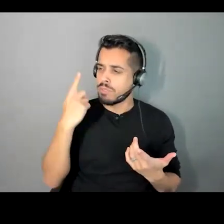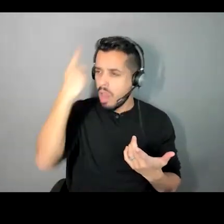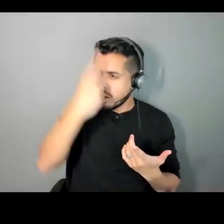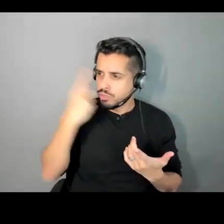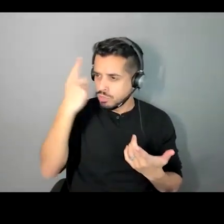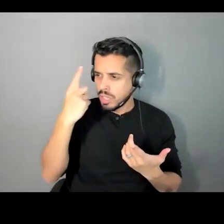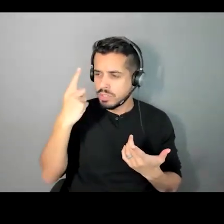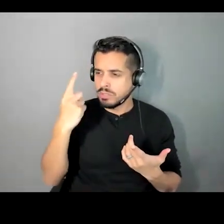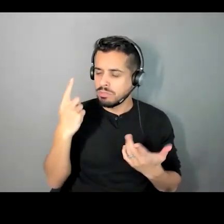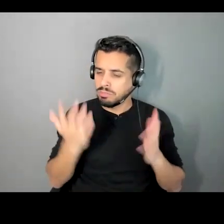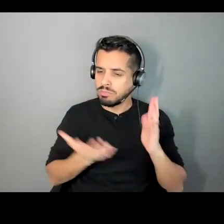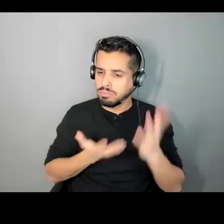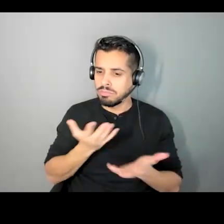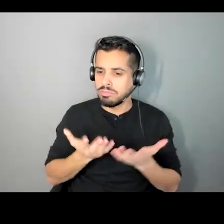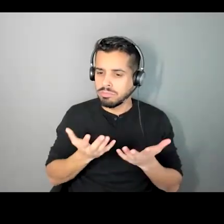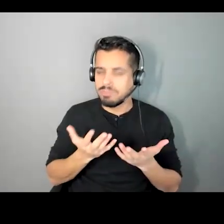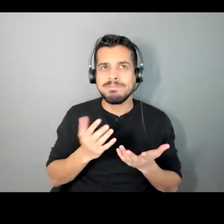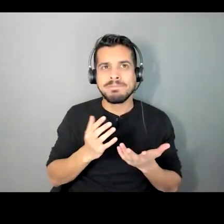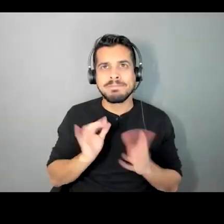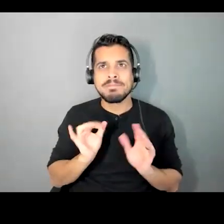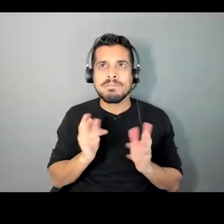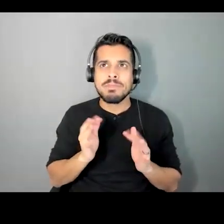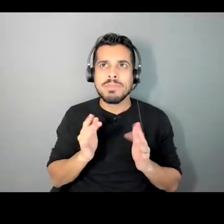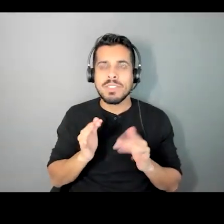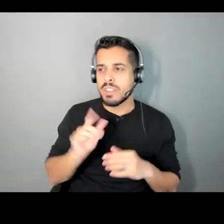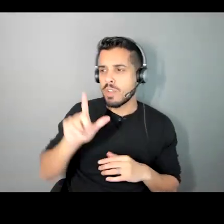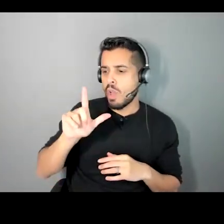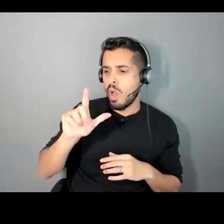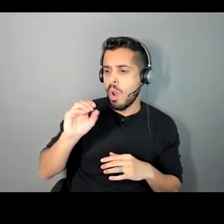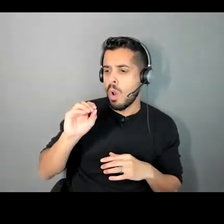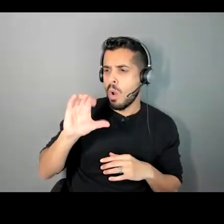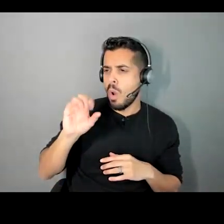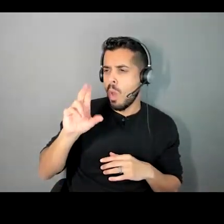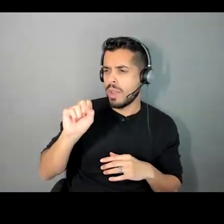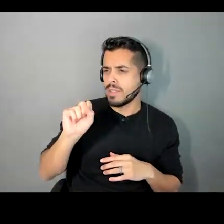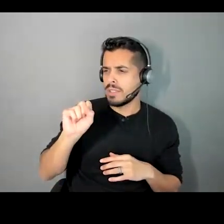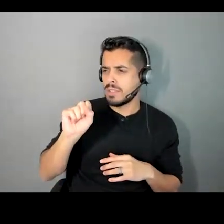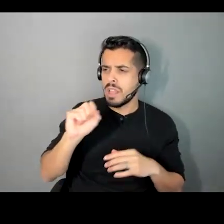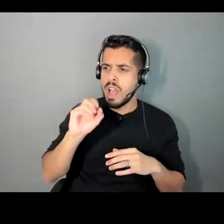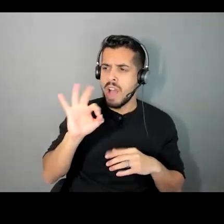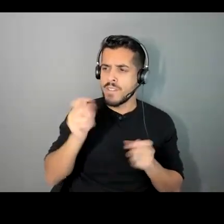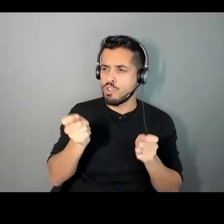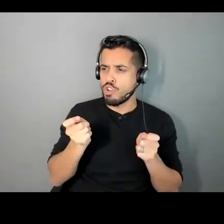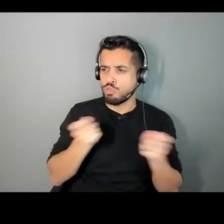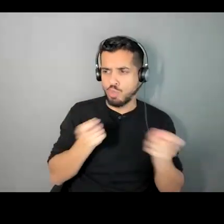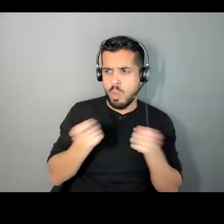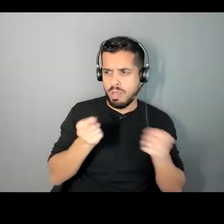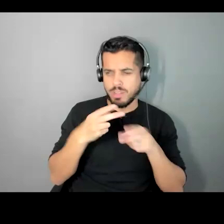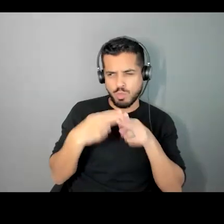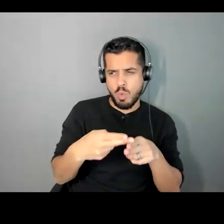And also, um... like, we-- it's called locus of control, right? Locus of control is, uh... the--